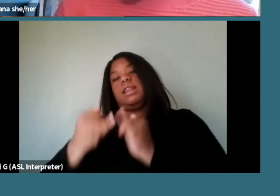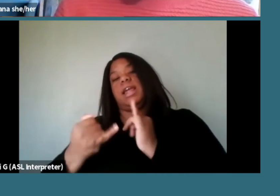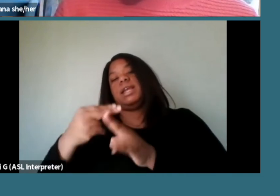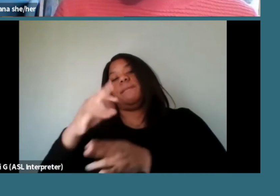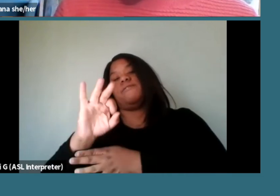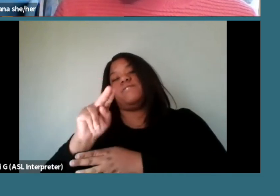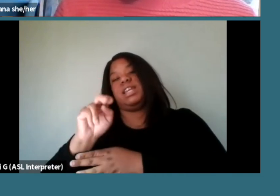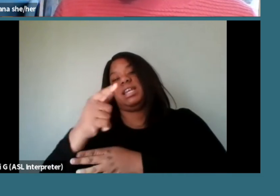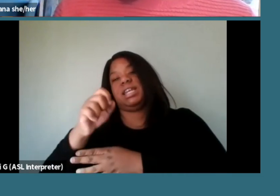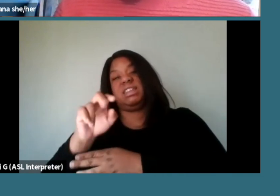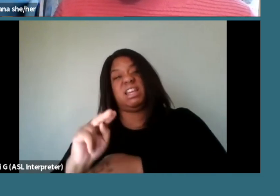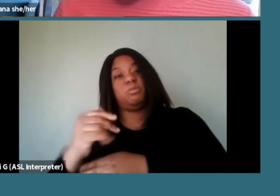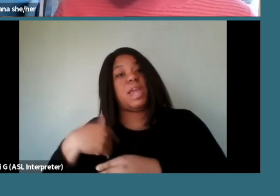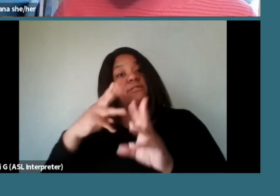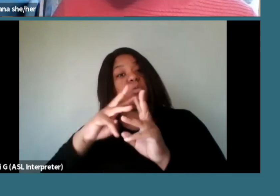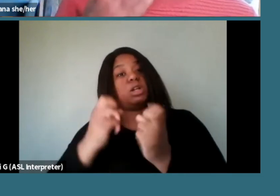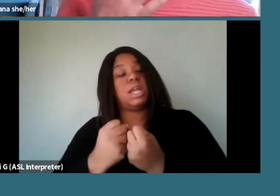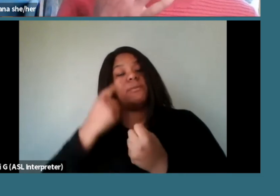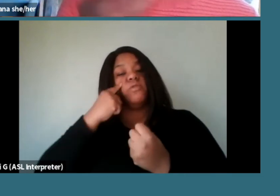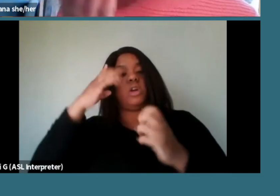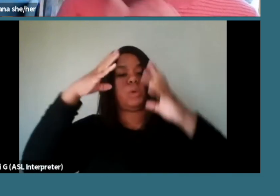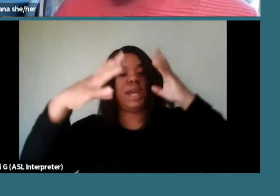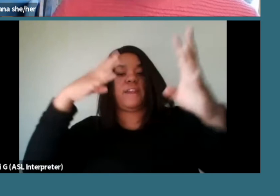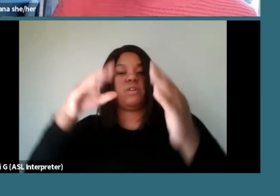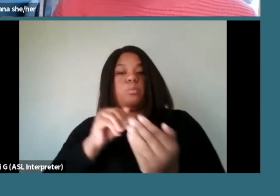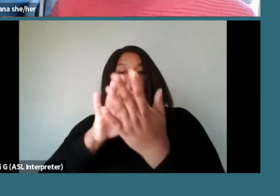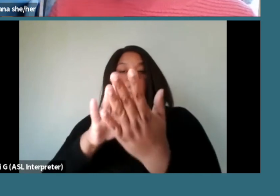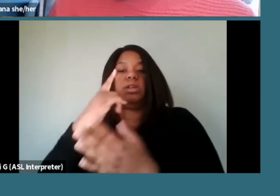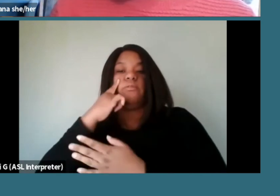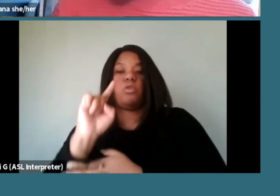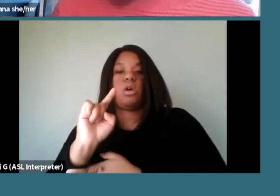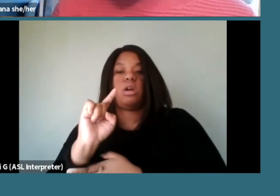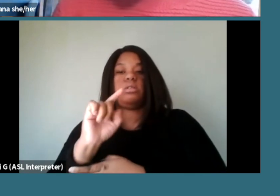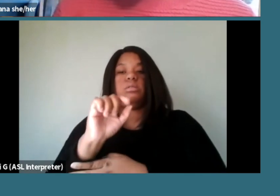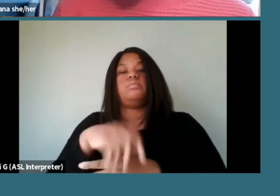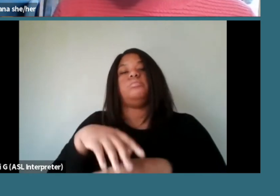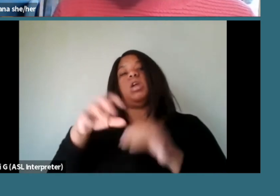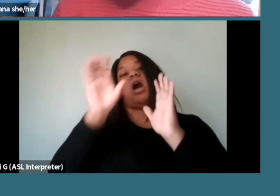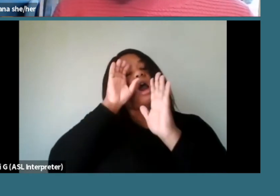about this, all about creative approaches to alt text. We do them for all different types of organizations.